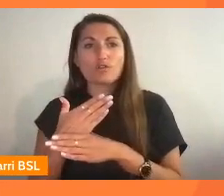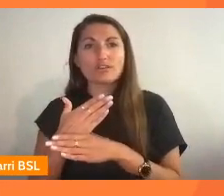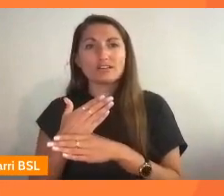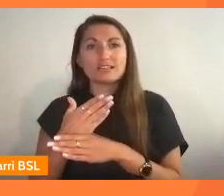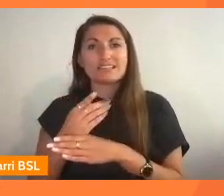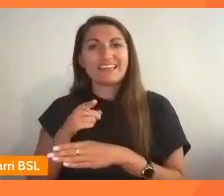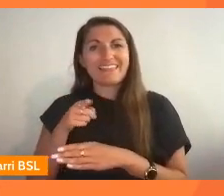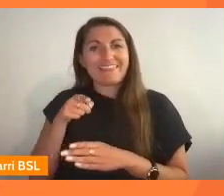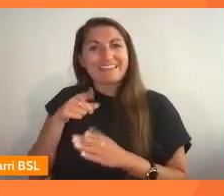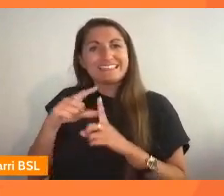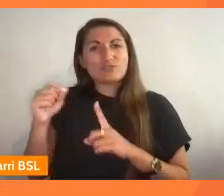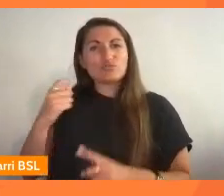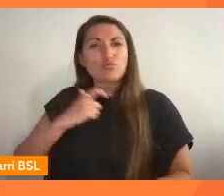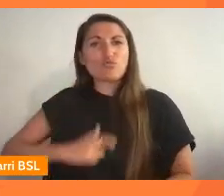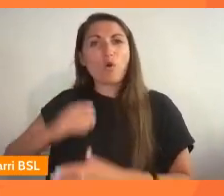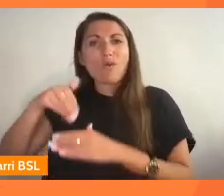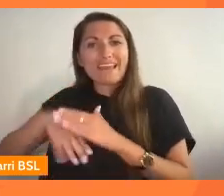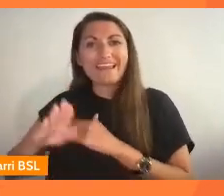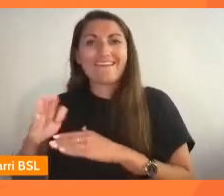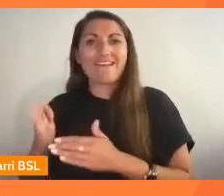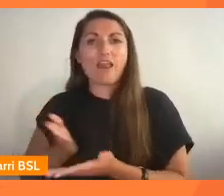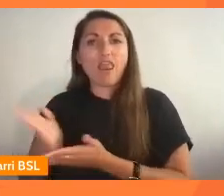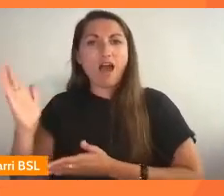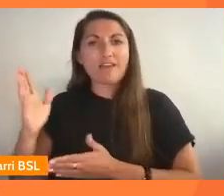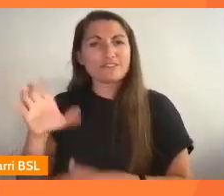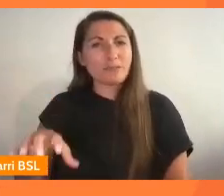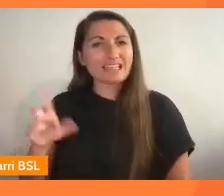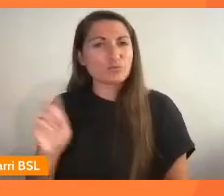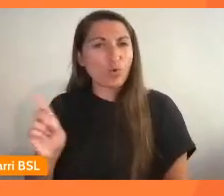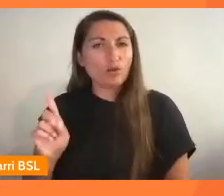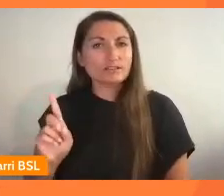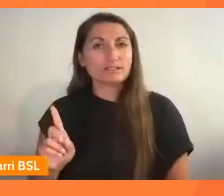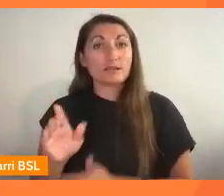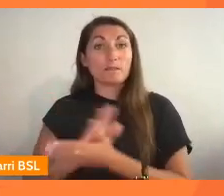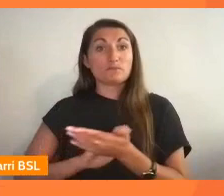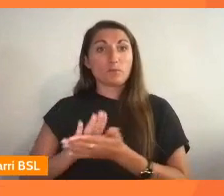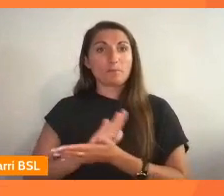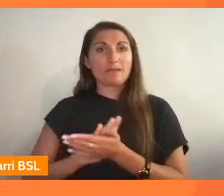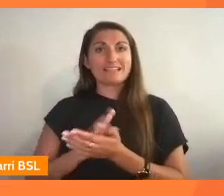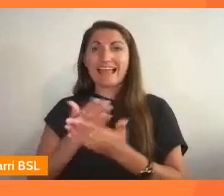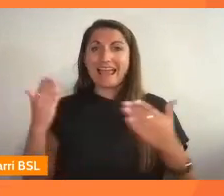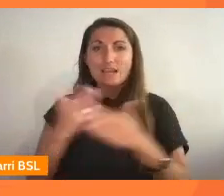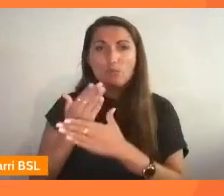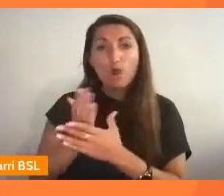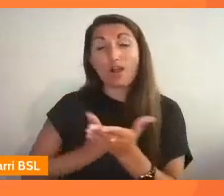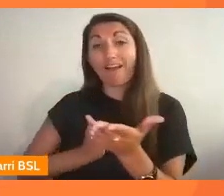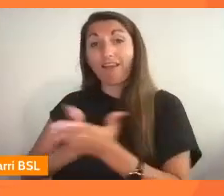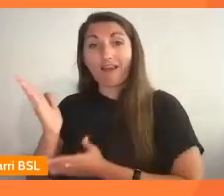vice-versa? How does what we do live the space transition to those people